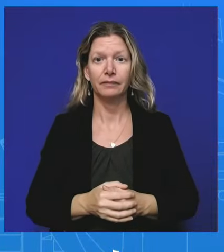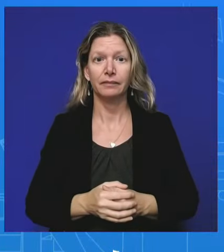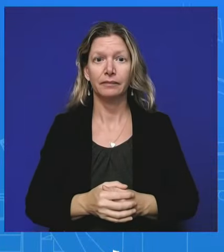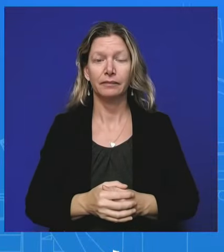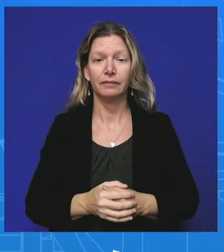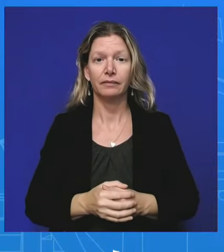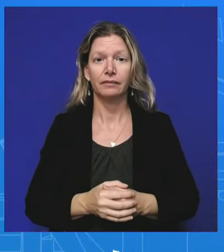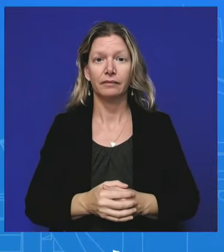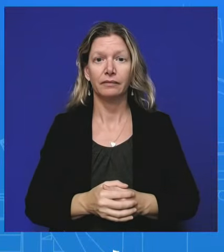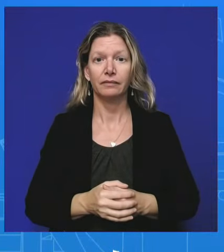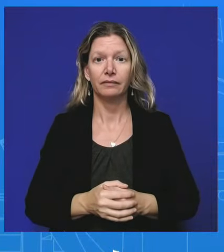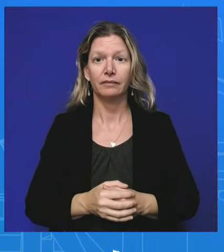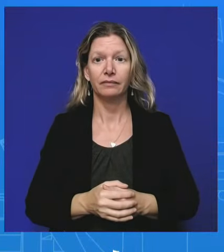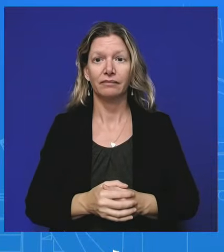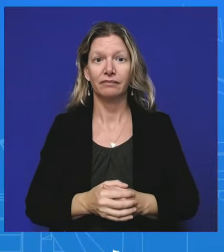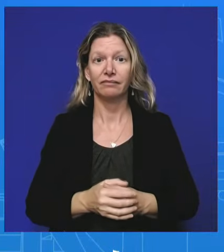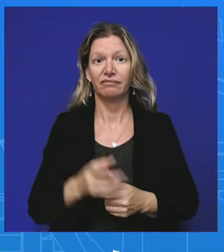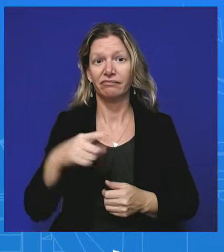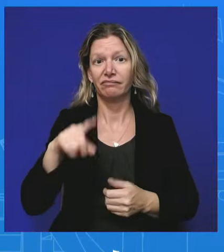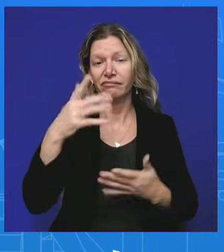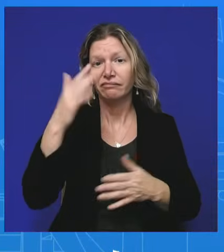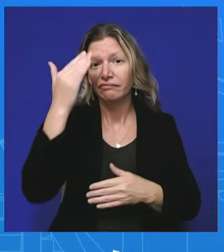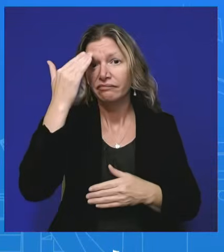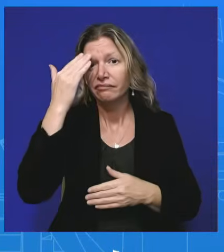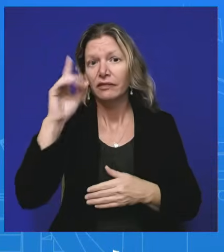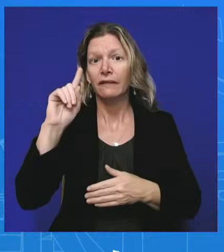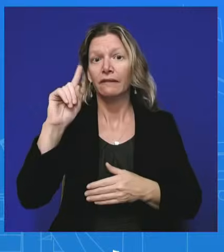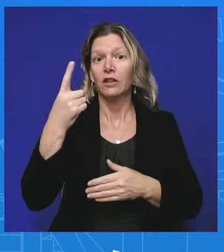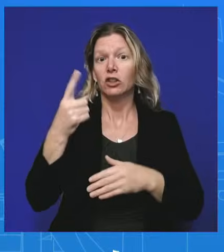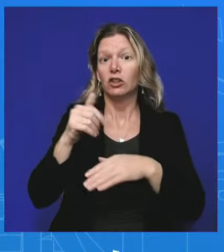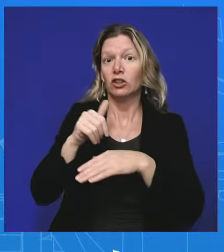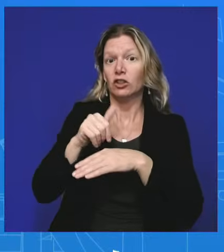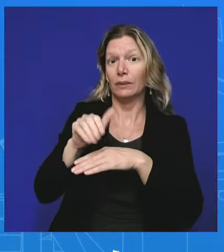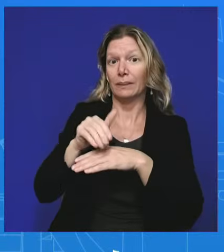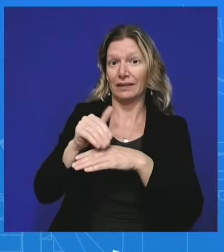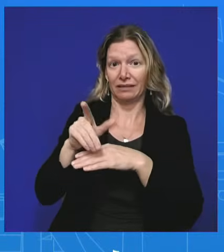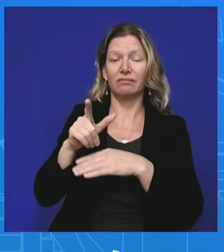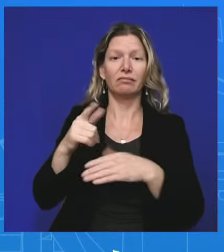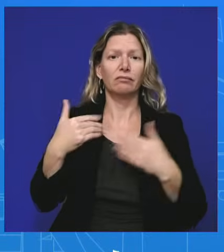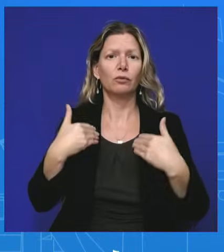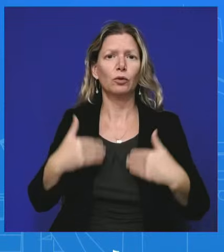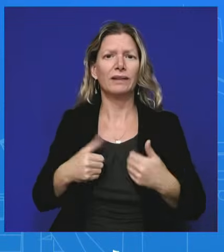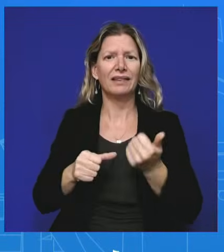arrived on the shores of Gaza through the multinational humanitarian maritime corridor that the President announced